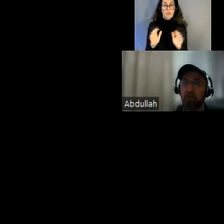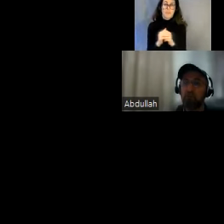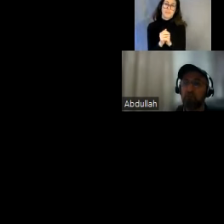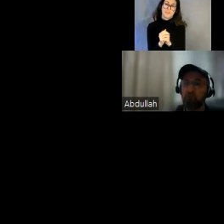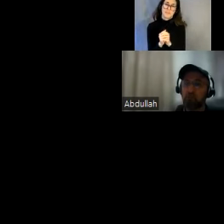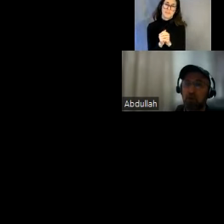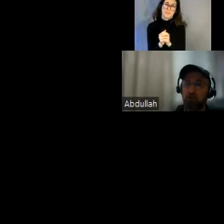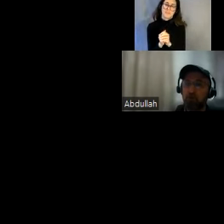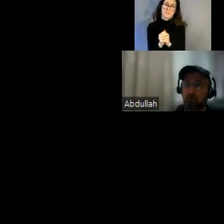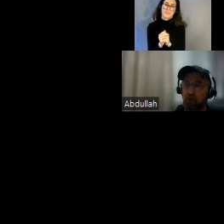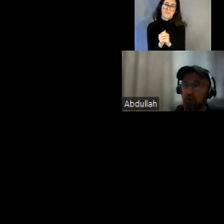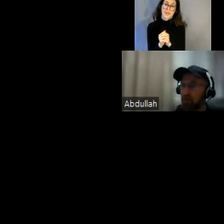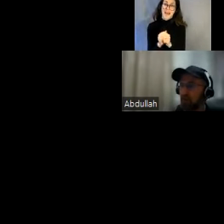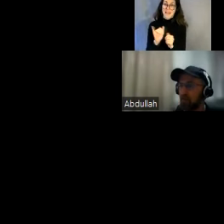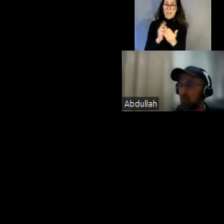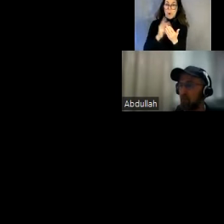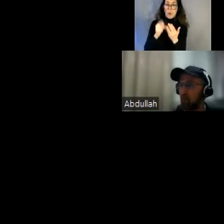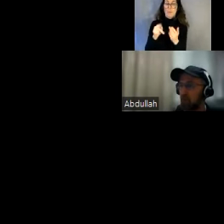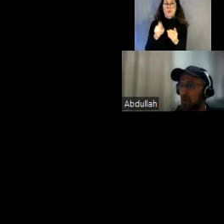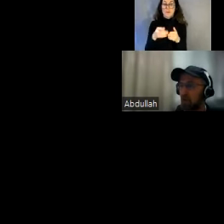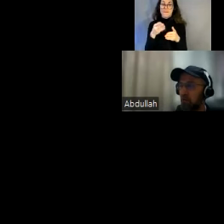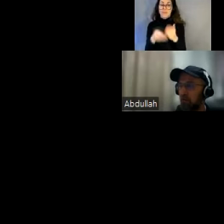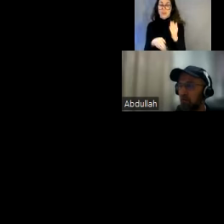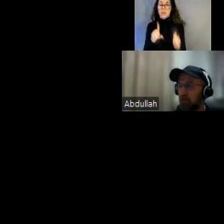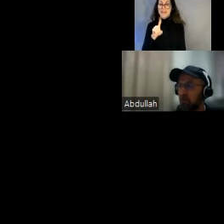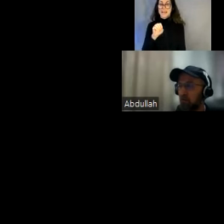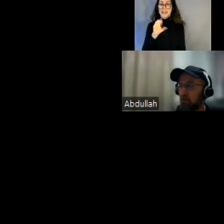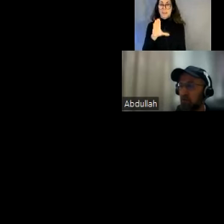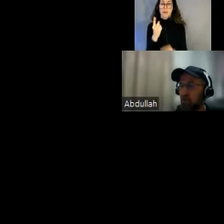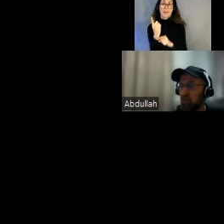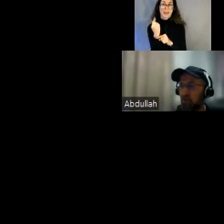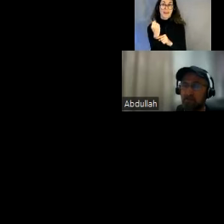disease emergency leave for three